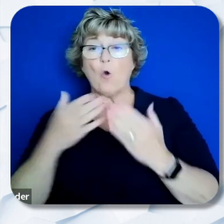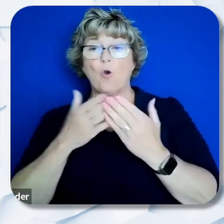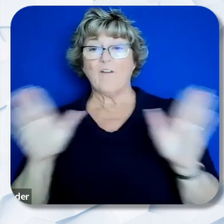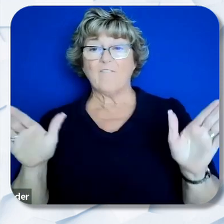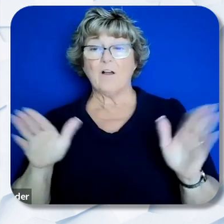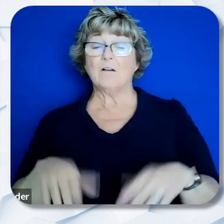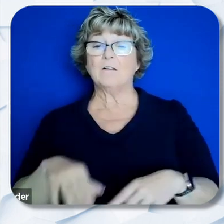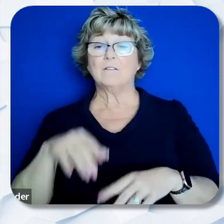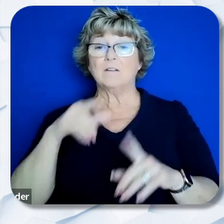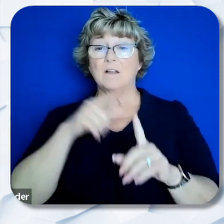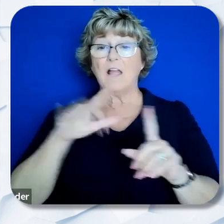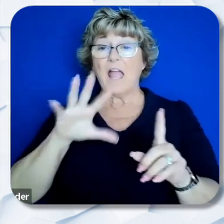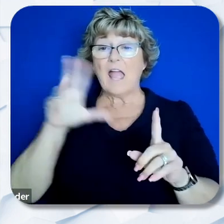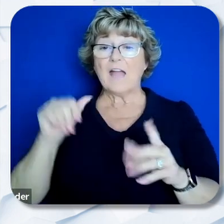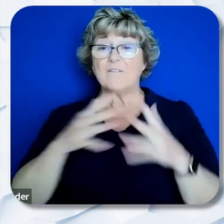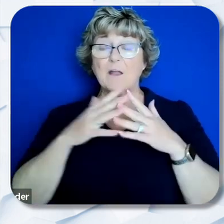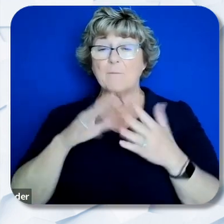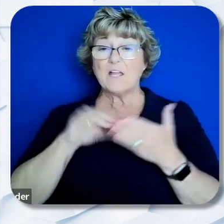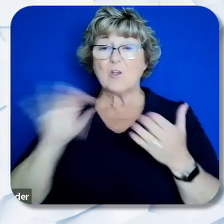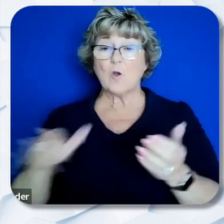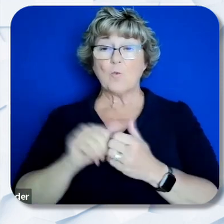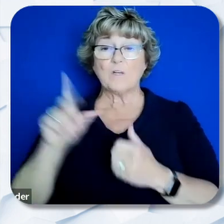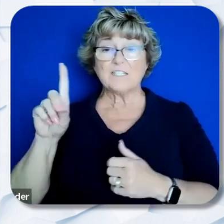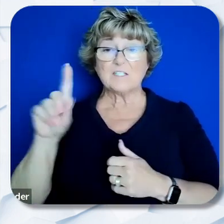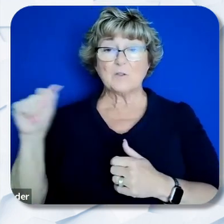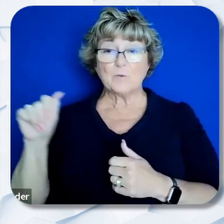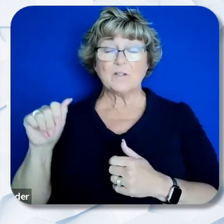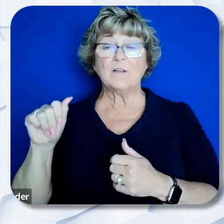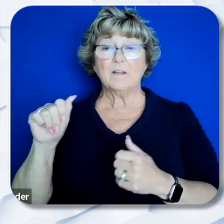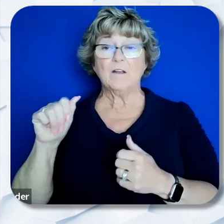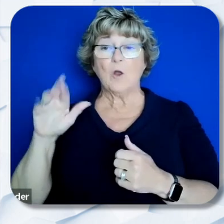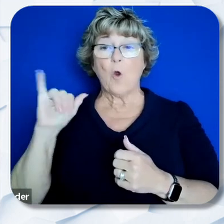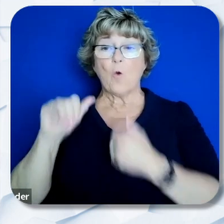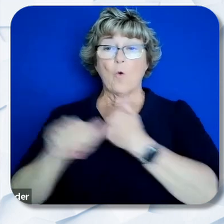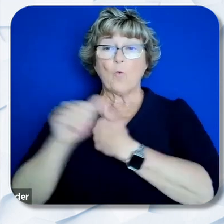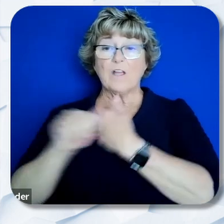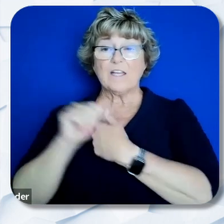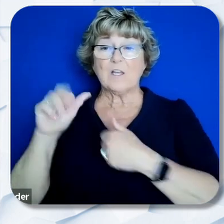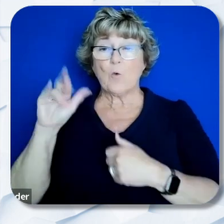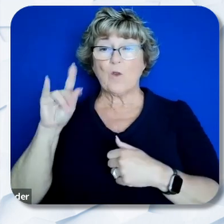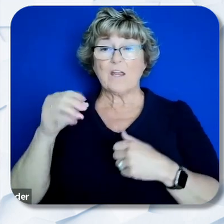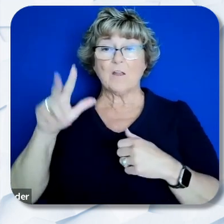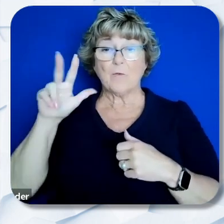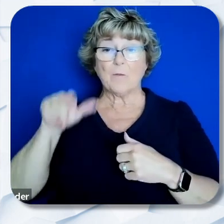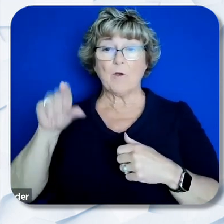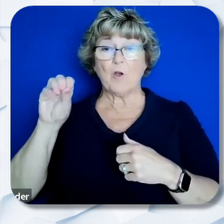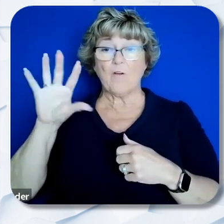case, African American students with disabilities had a risk ratio of 3.05 which exceeds the